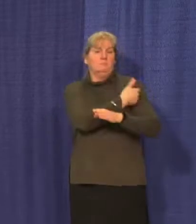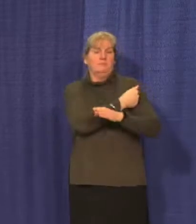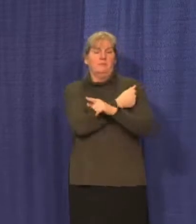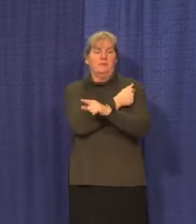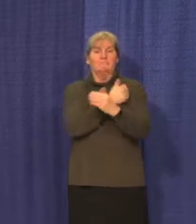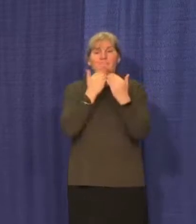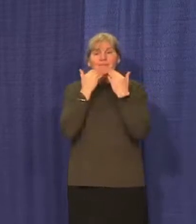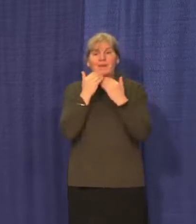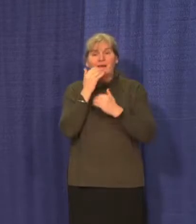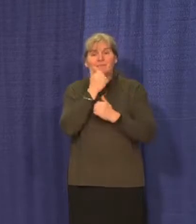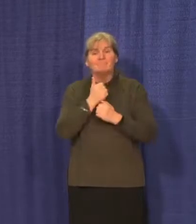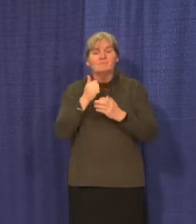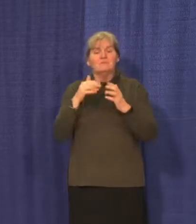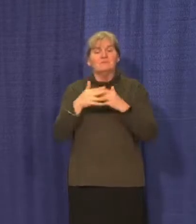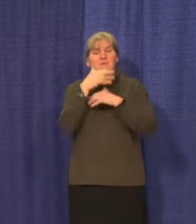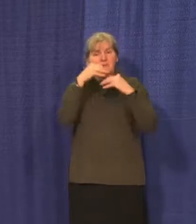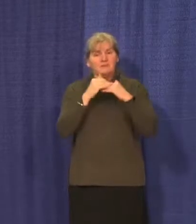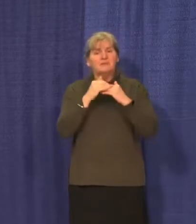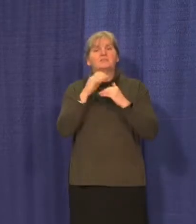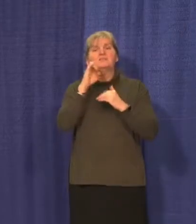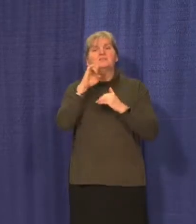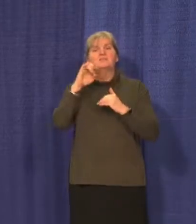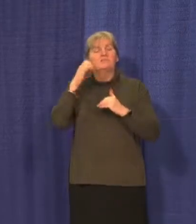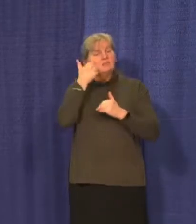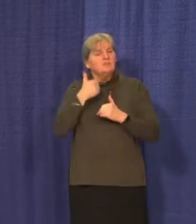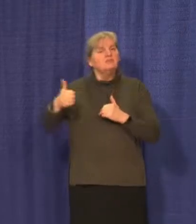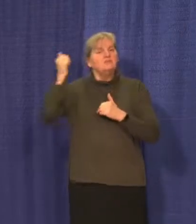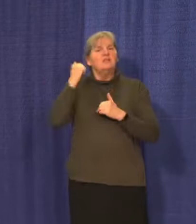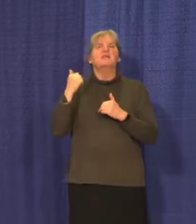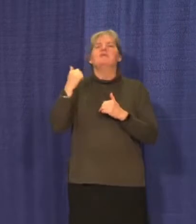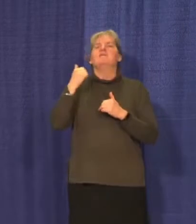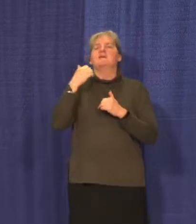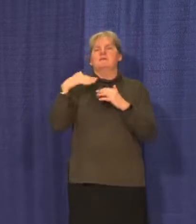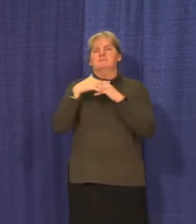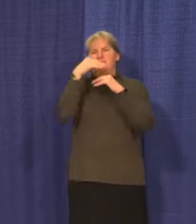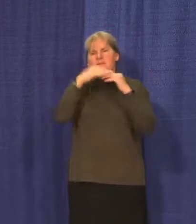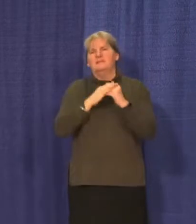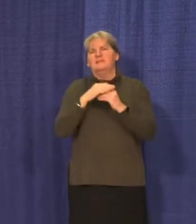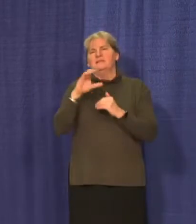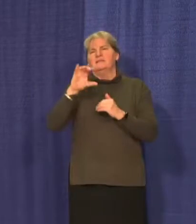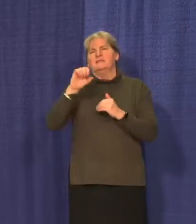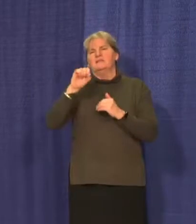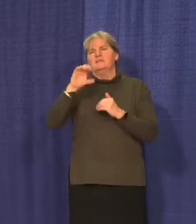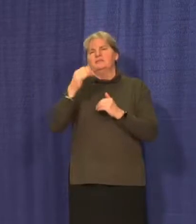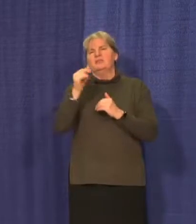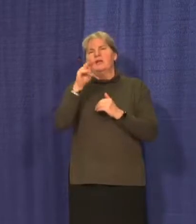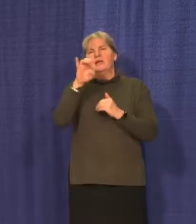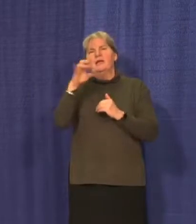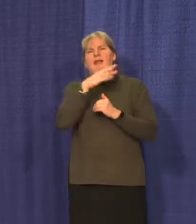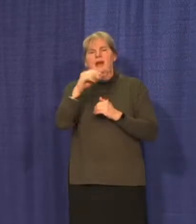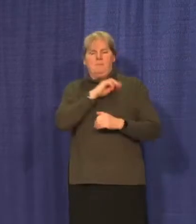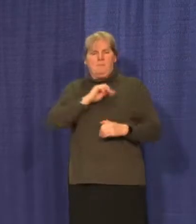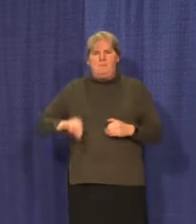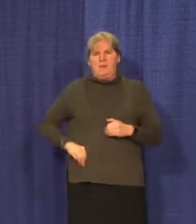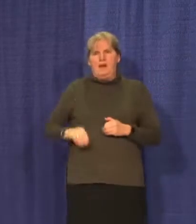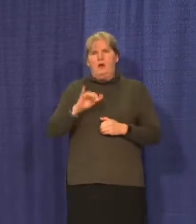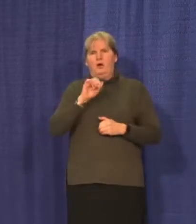I want to thank chief Stephen Charlie of the Liard First Nation and Mayor Chris Irvin of Watson Lake for getting